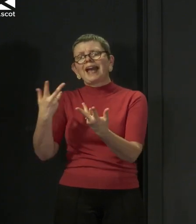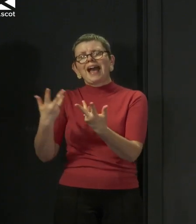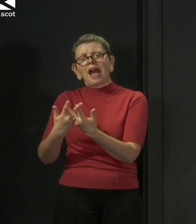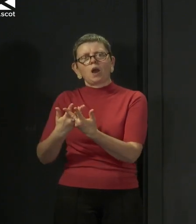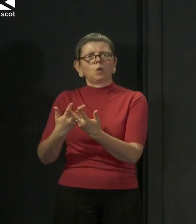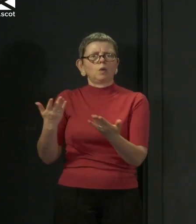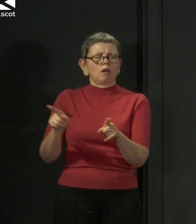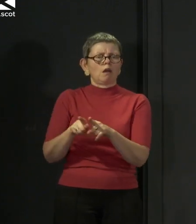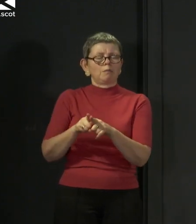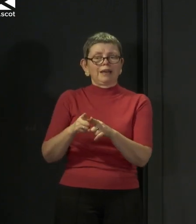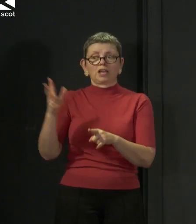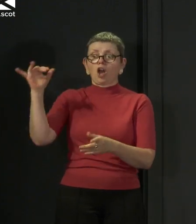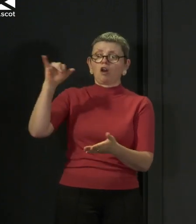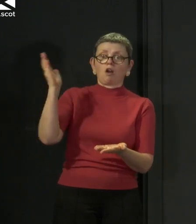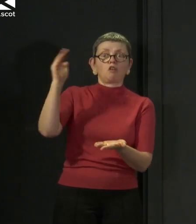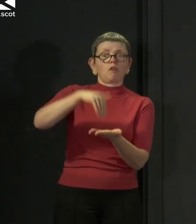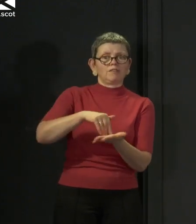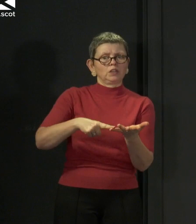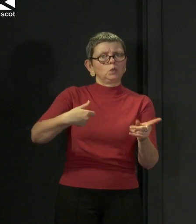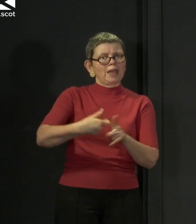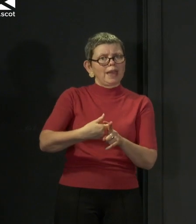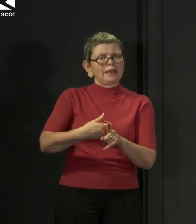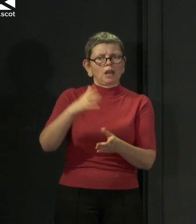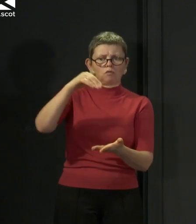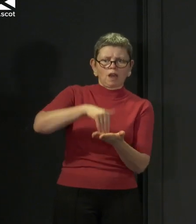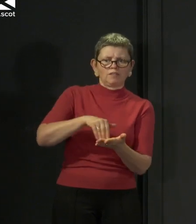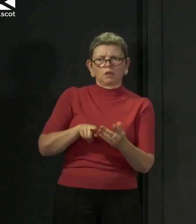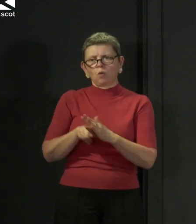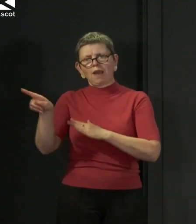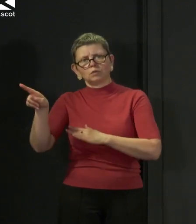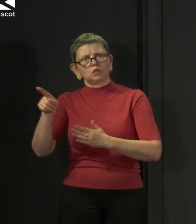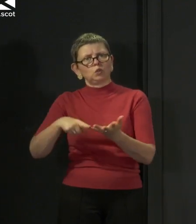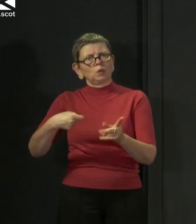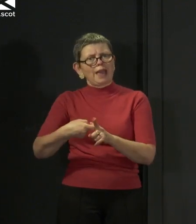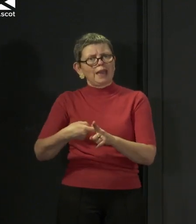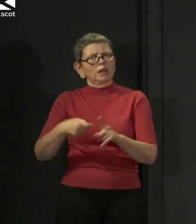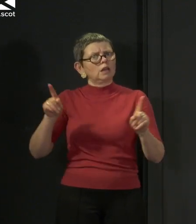and the advice and health interventions it would intend to make to people coming into